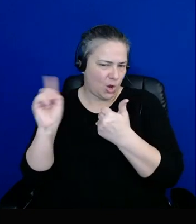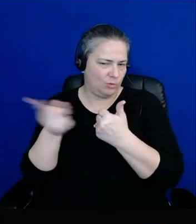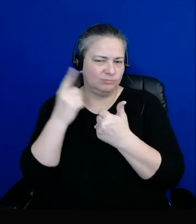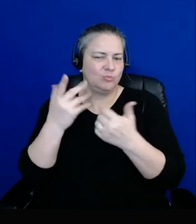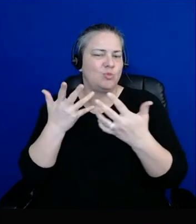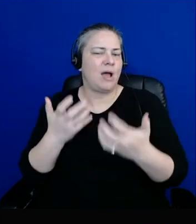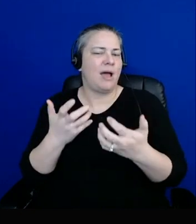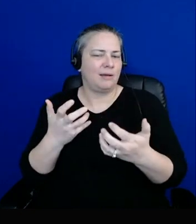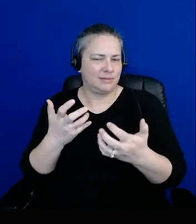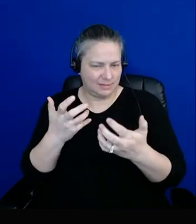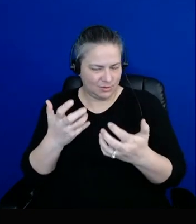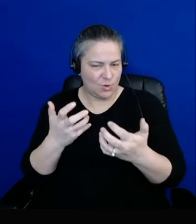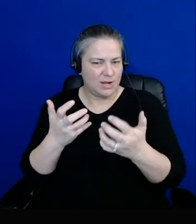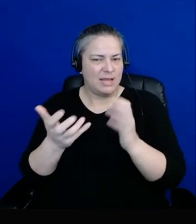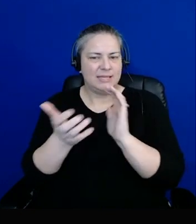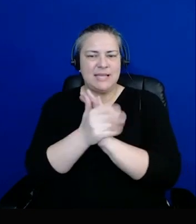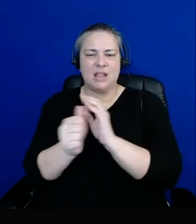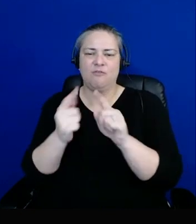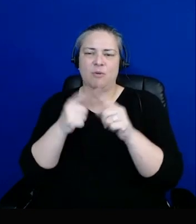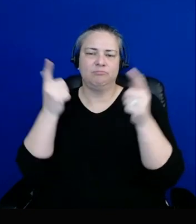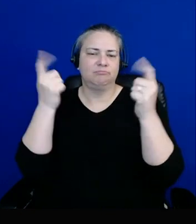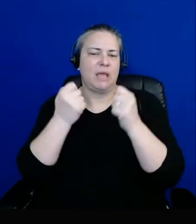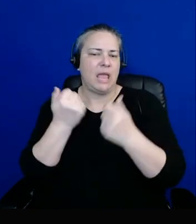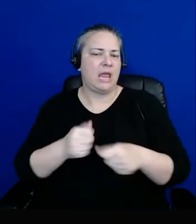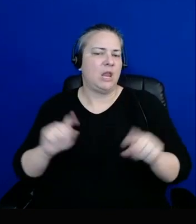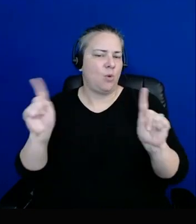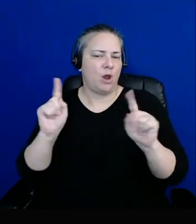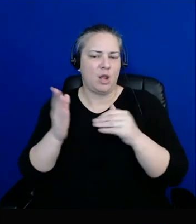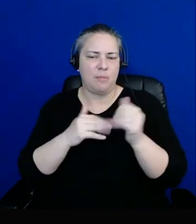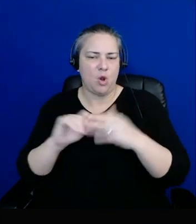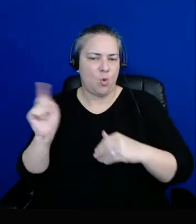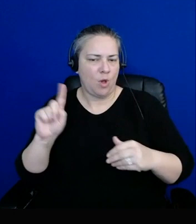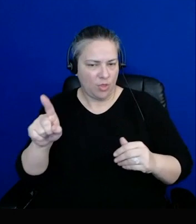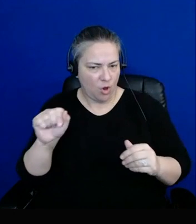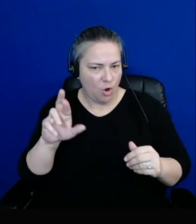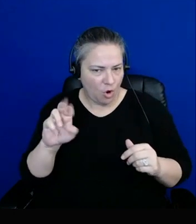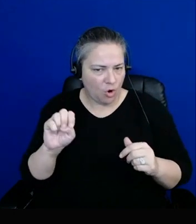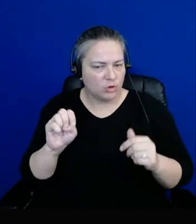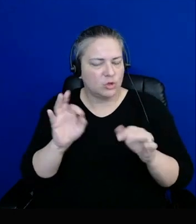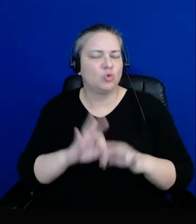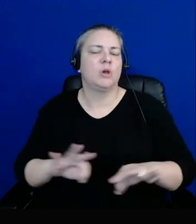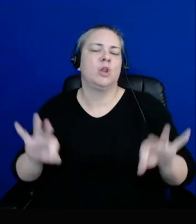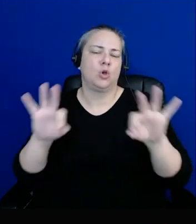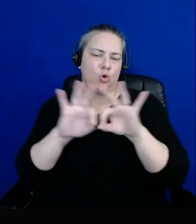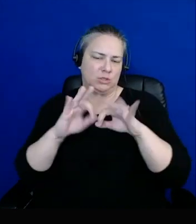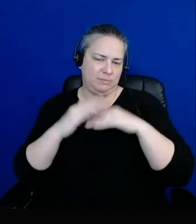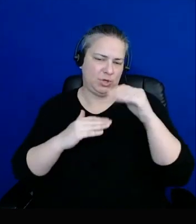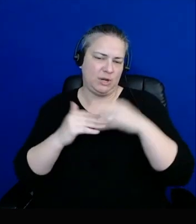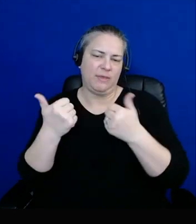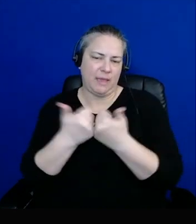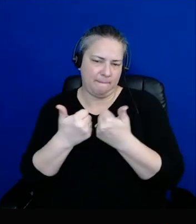Being able to get talent from pretty much anywhere in the world, regardless of location, is critical to building your games.